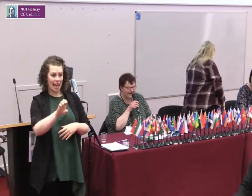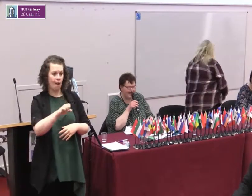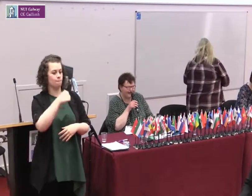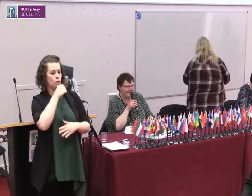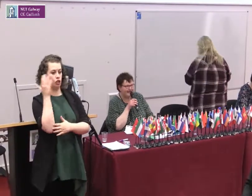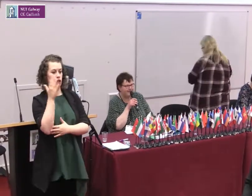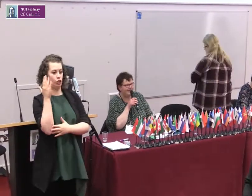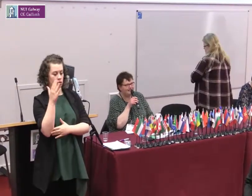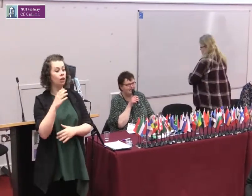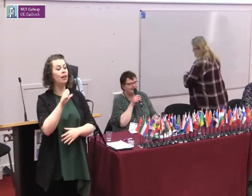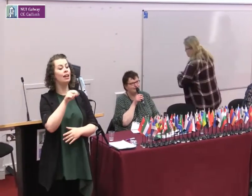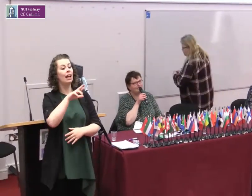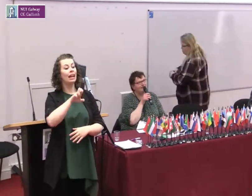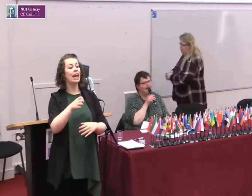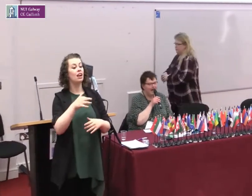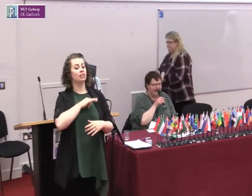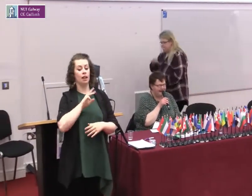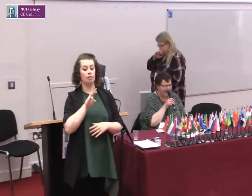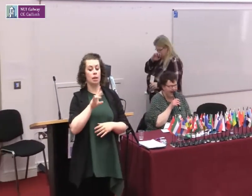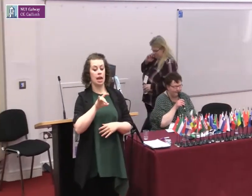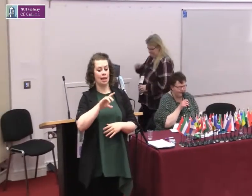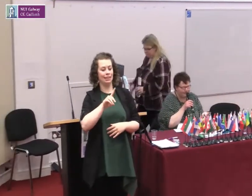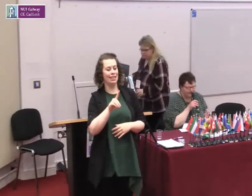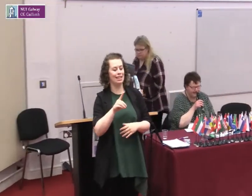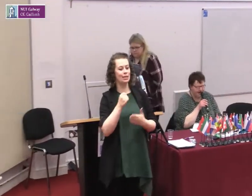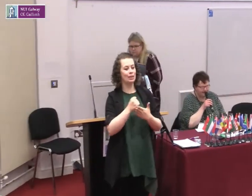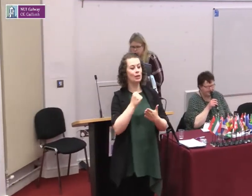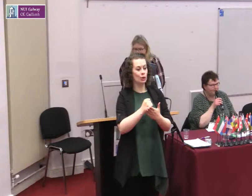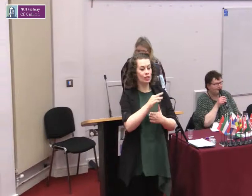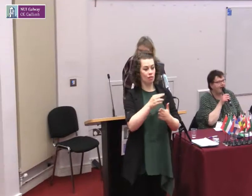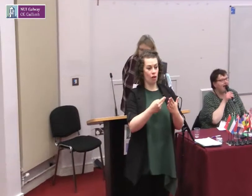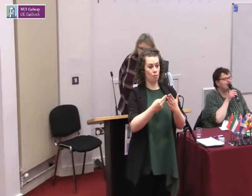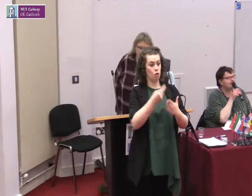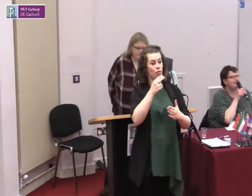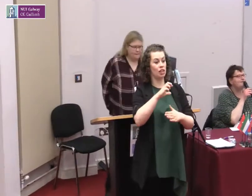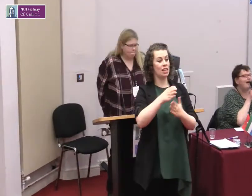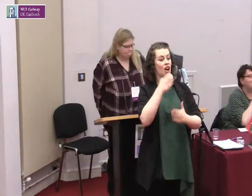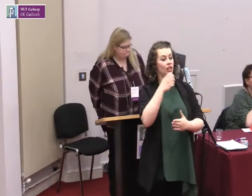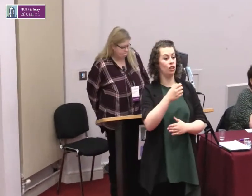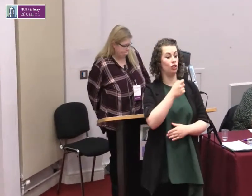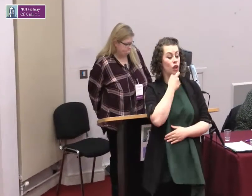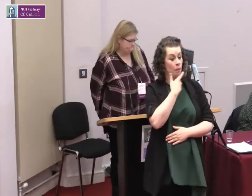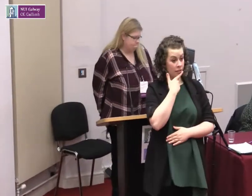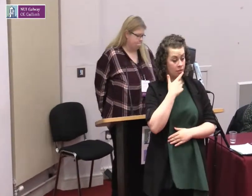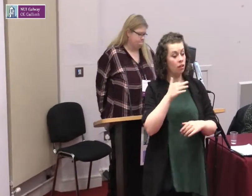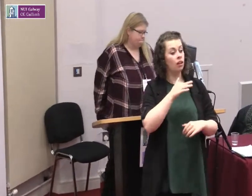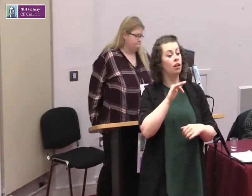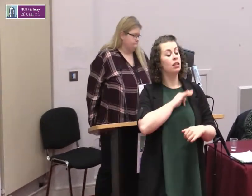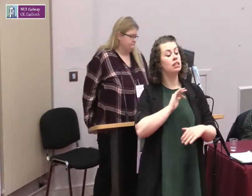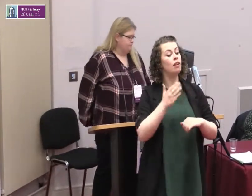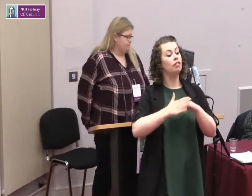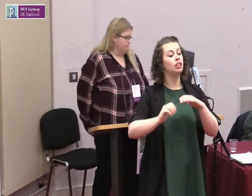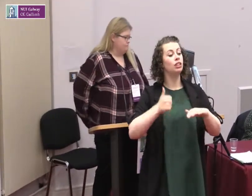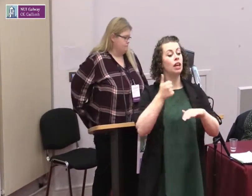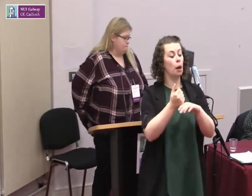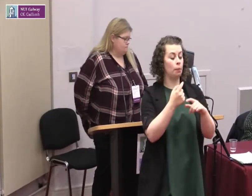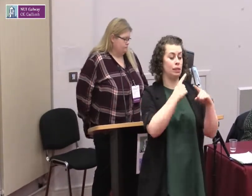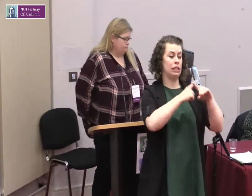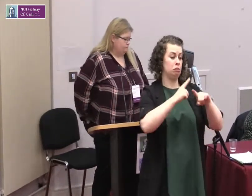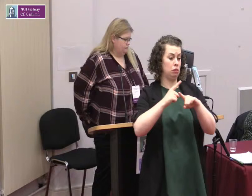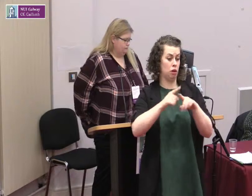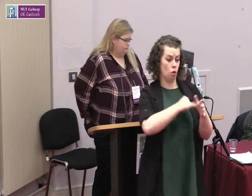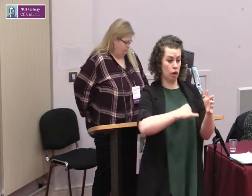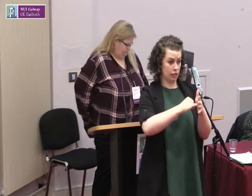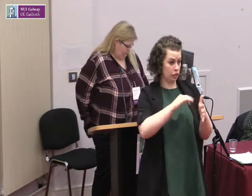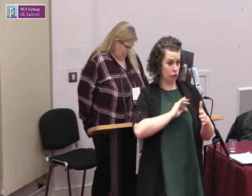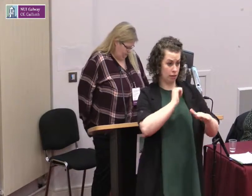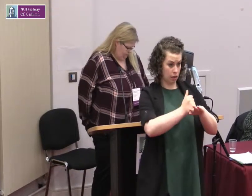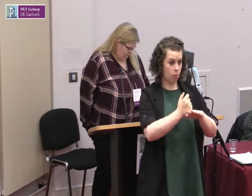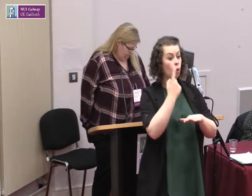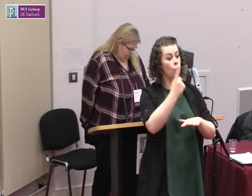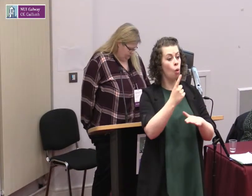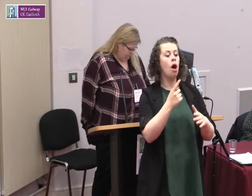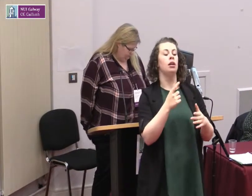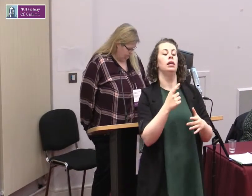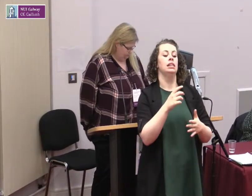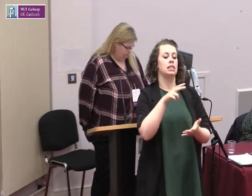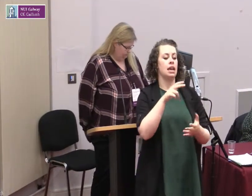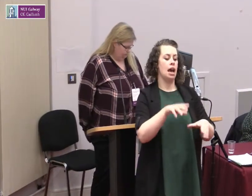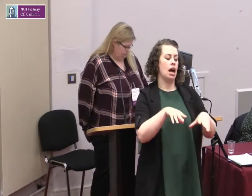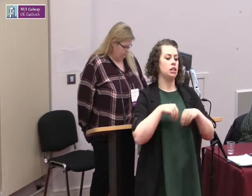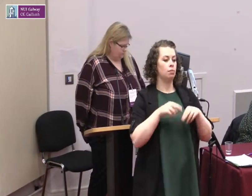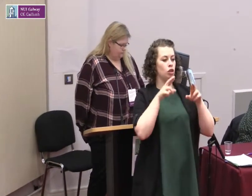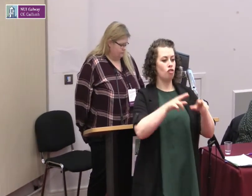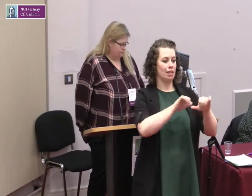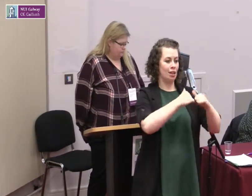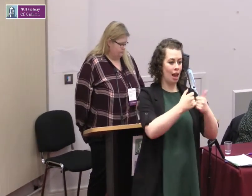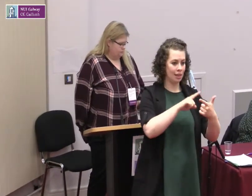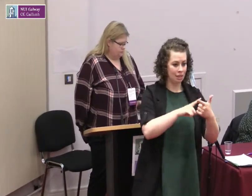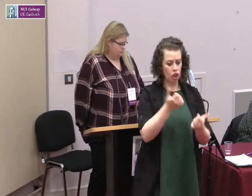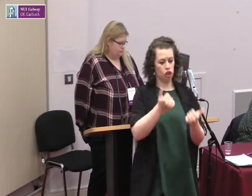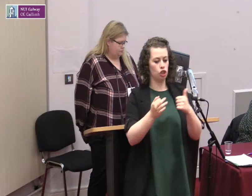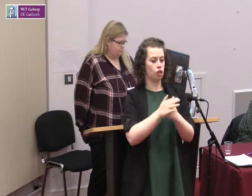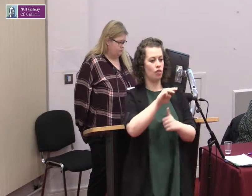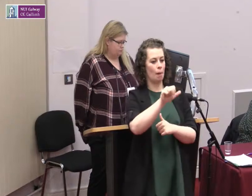She is a PhD student and the founder of several organisations, the adoption rights Alliance,